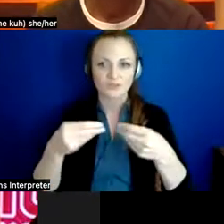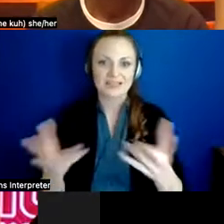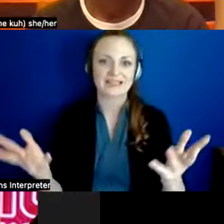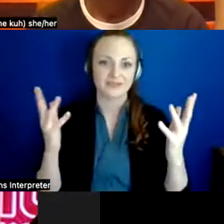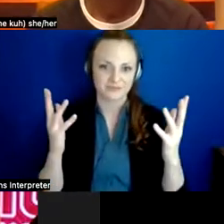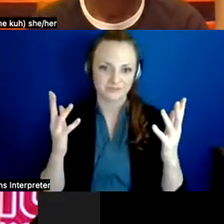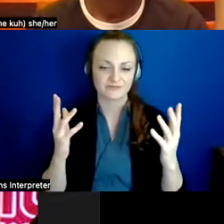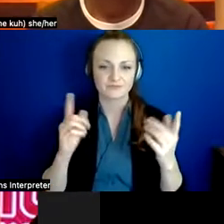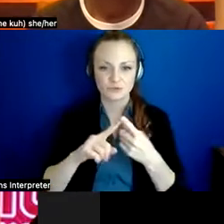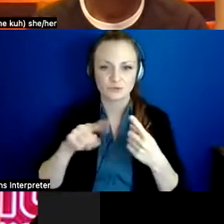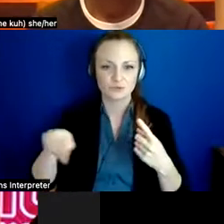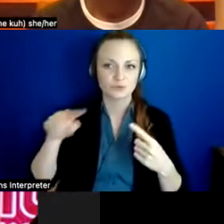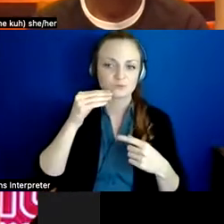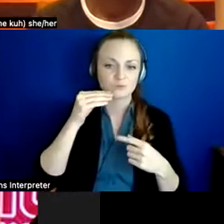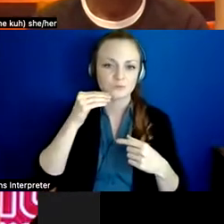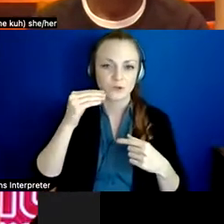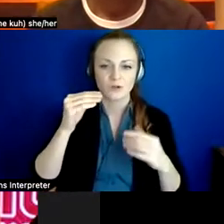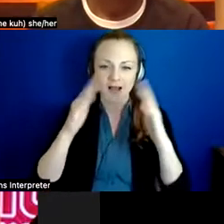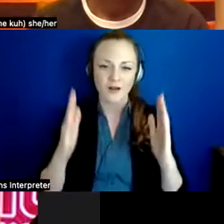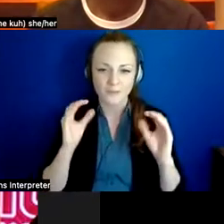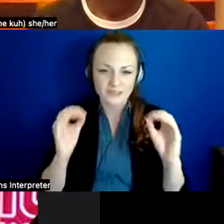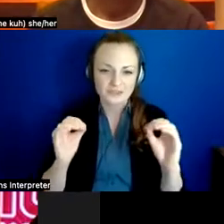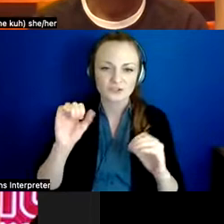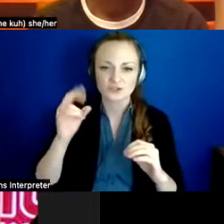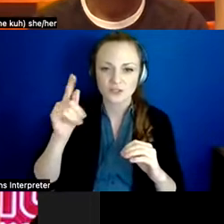give to. 20:09:56 I don't know We'll just give right